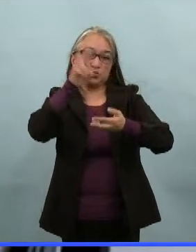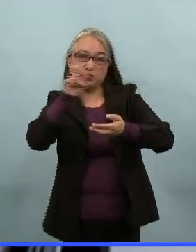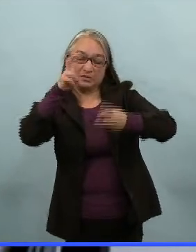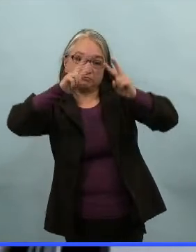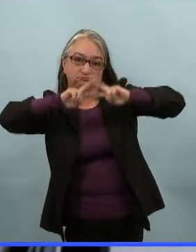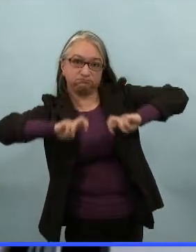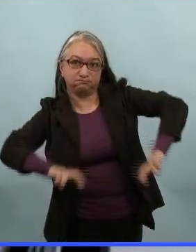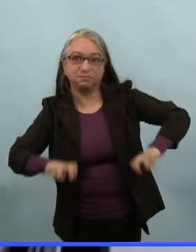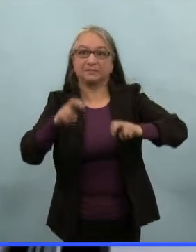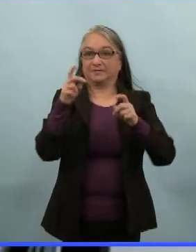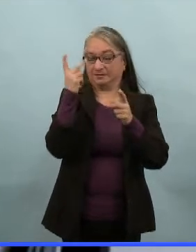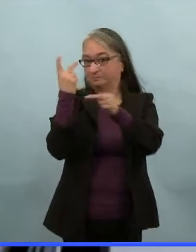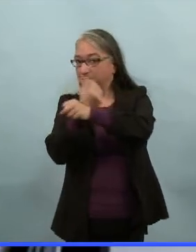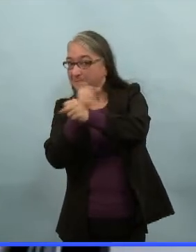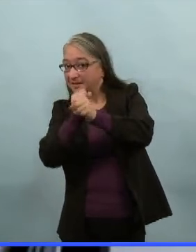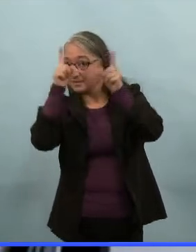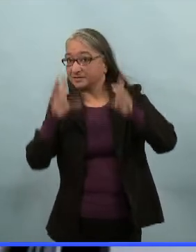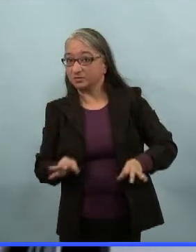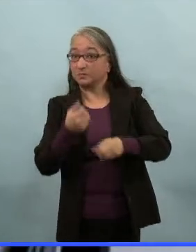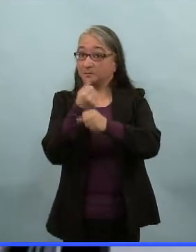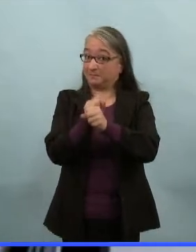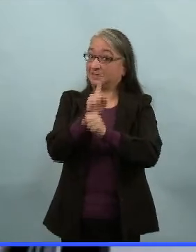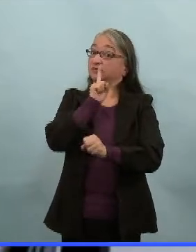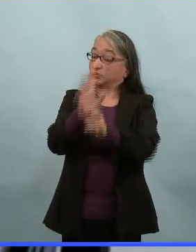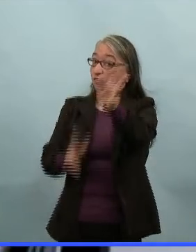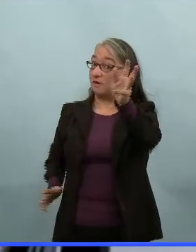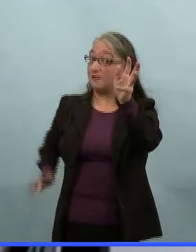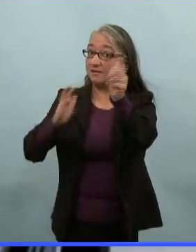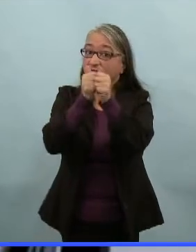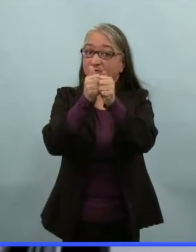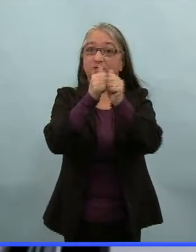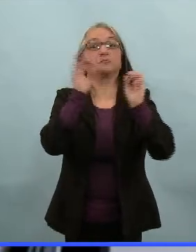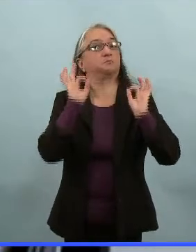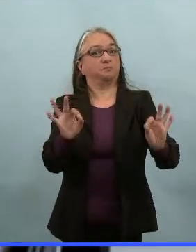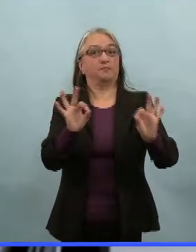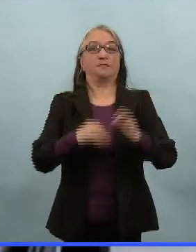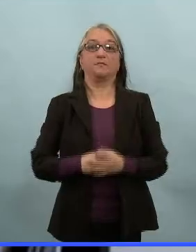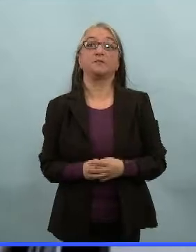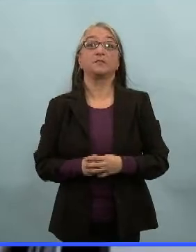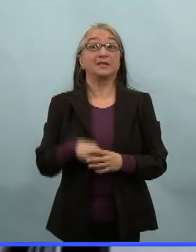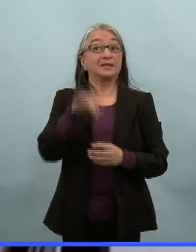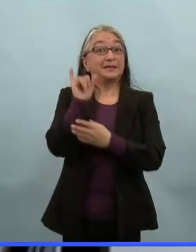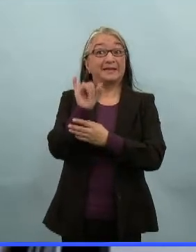up to date with the current situation so if there are any changes i will let you know next week